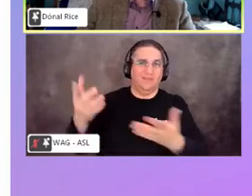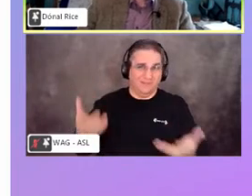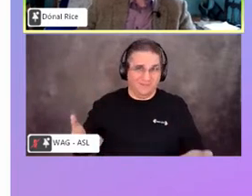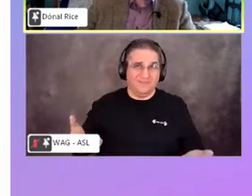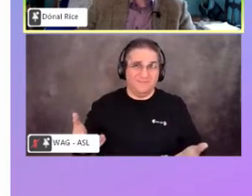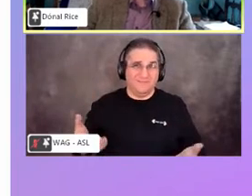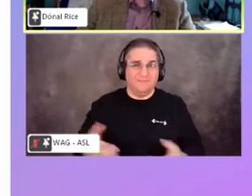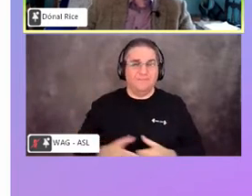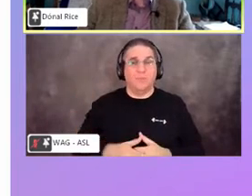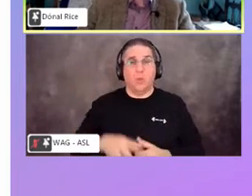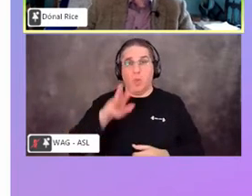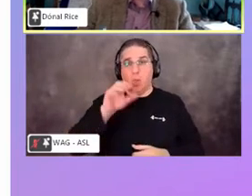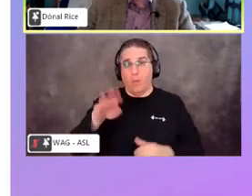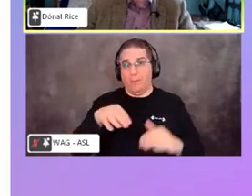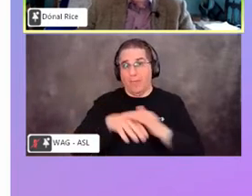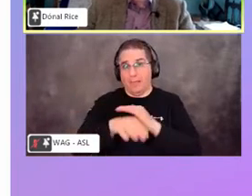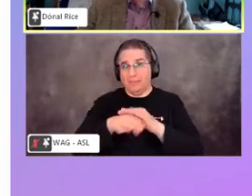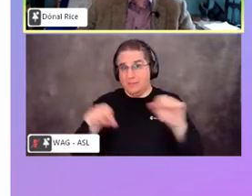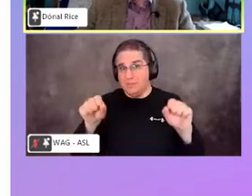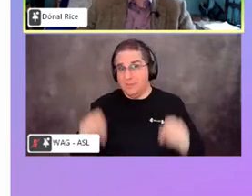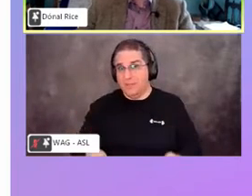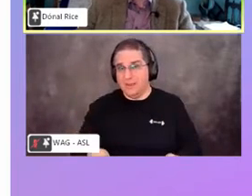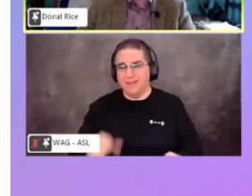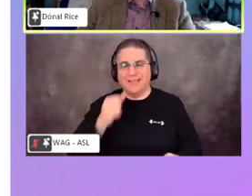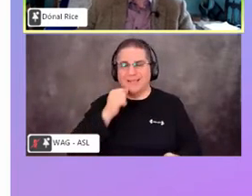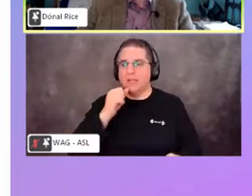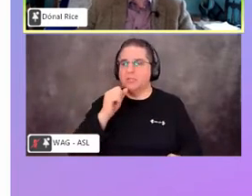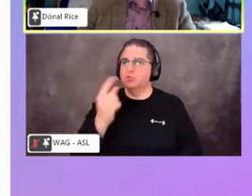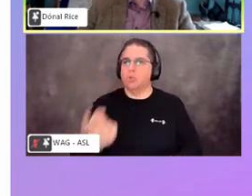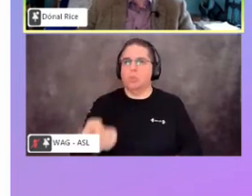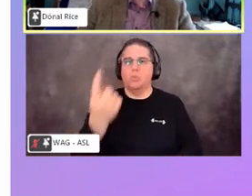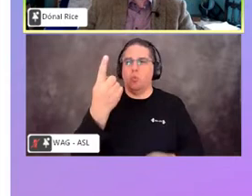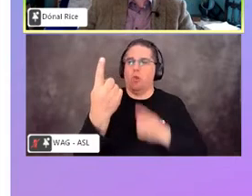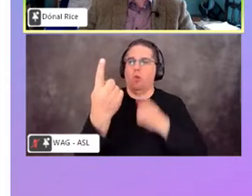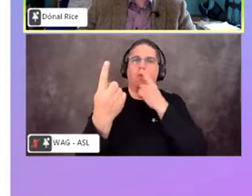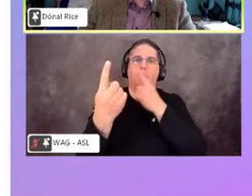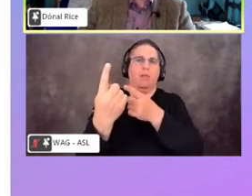government agencies they outsource web design design